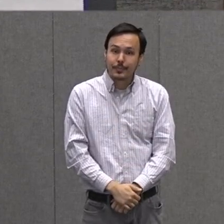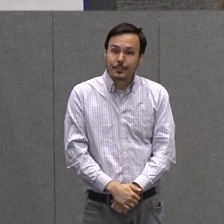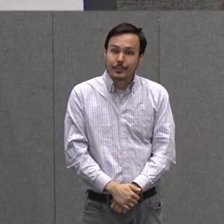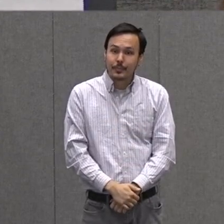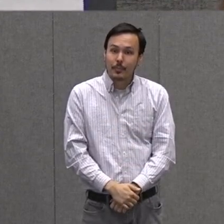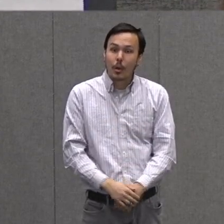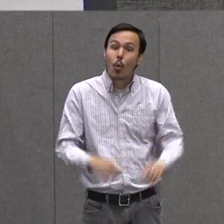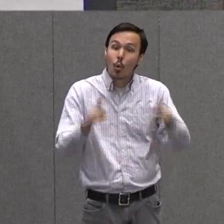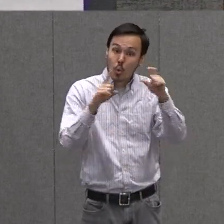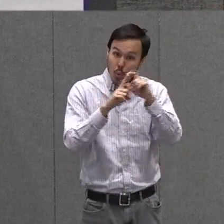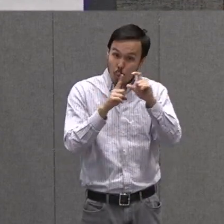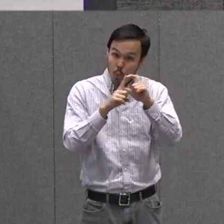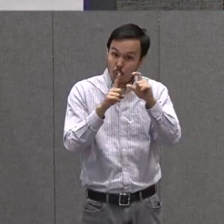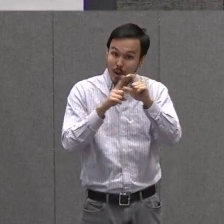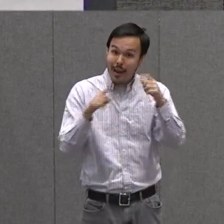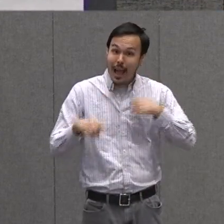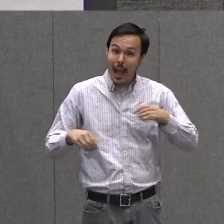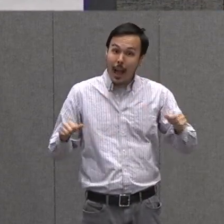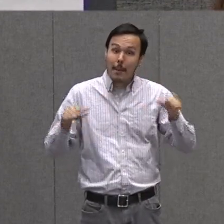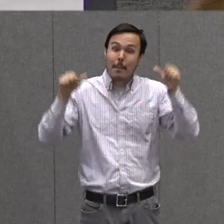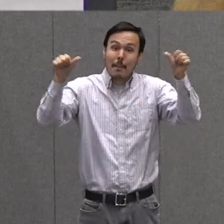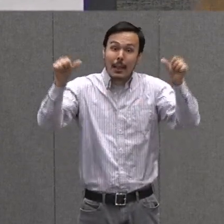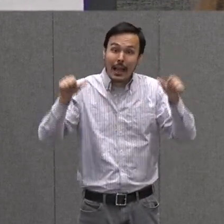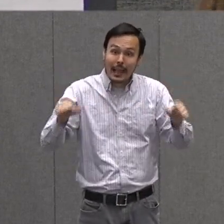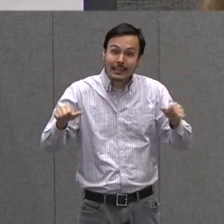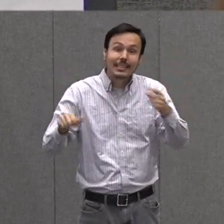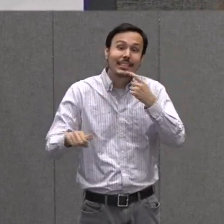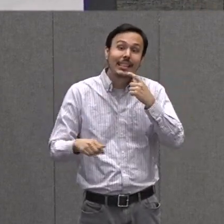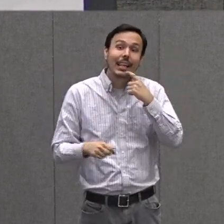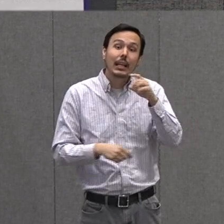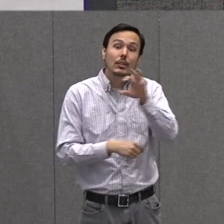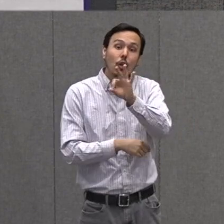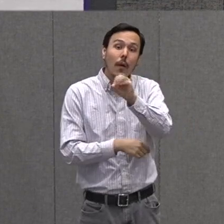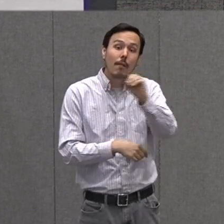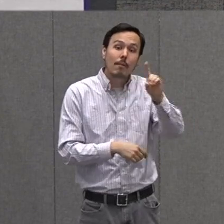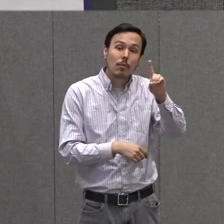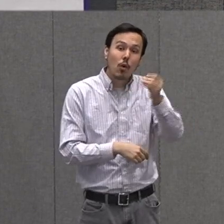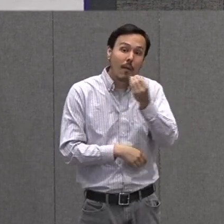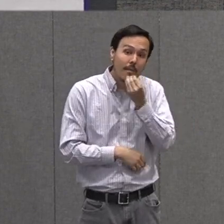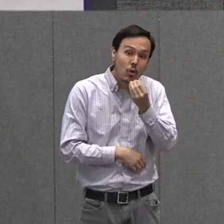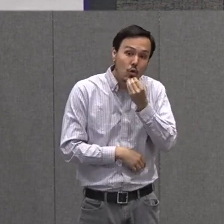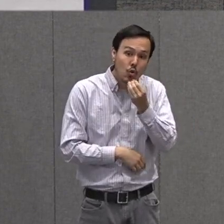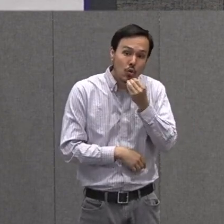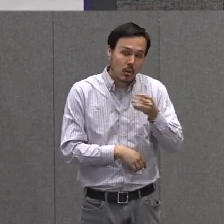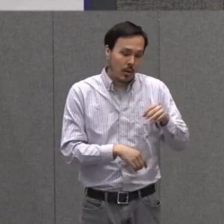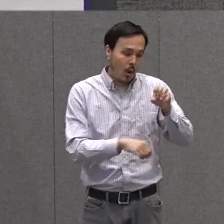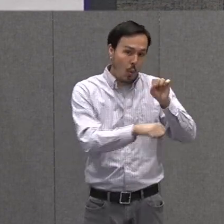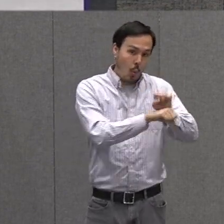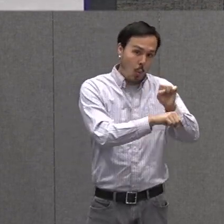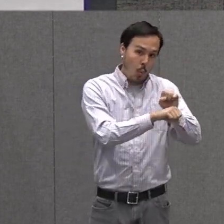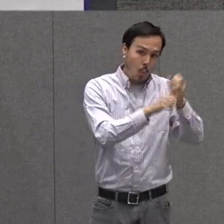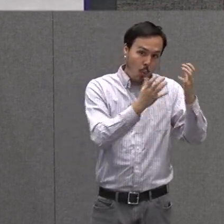The word that I placed with this picture says food worker. Can you say food worker?